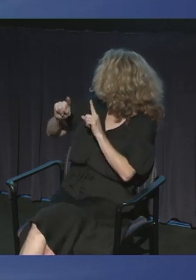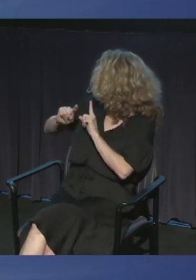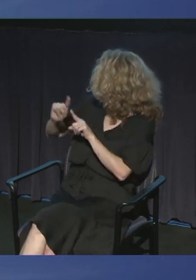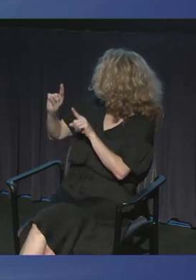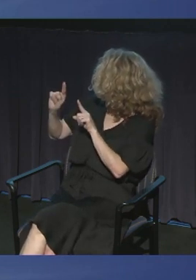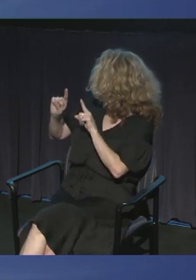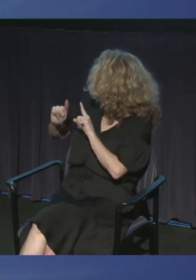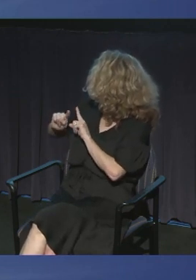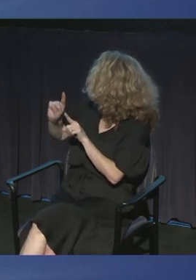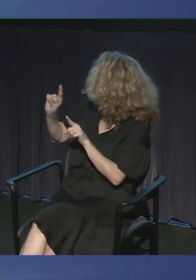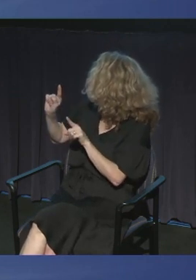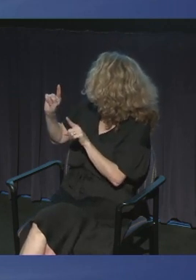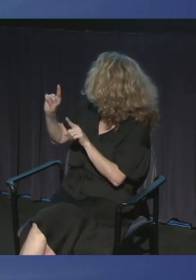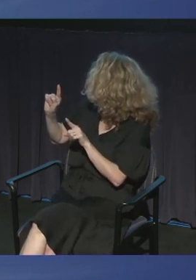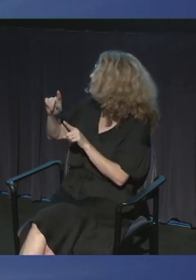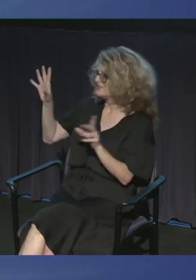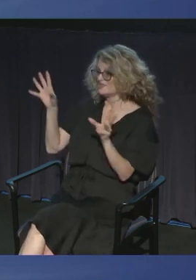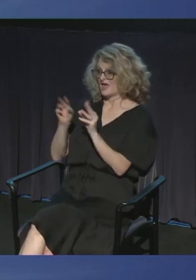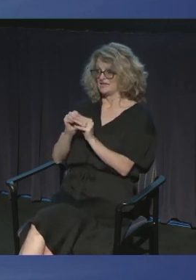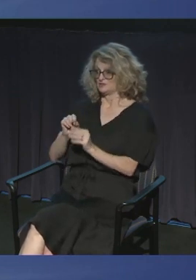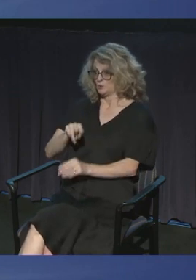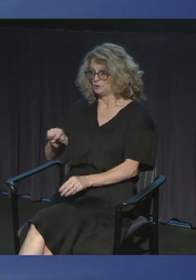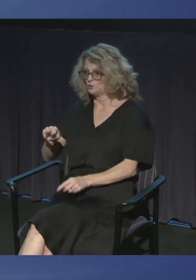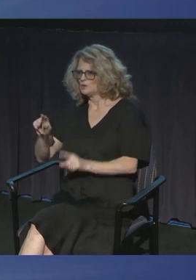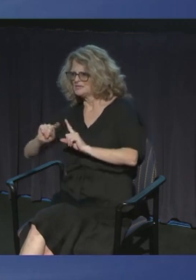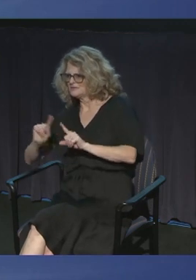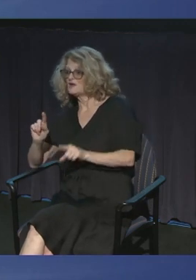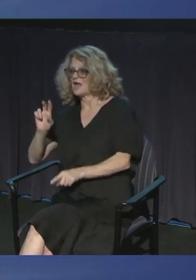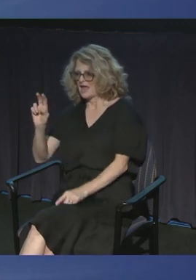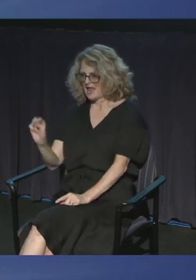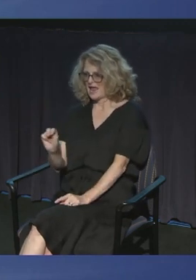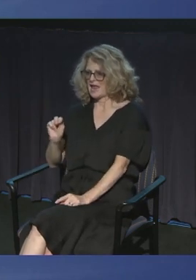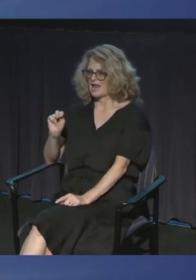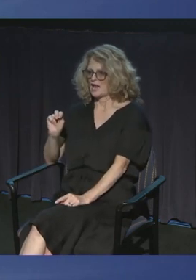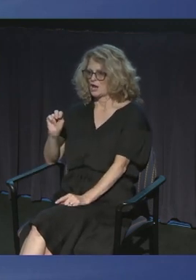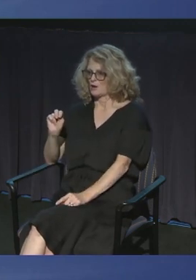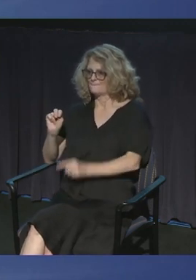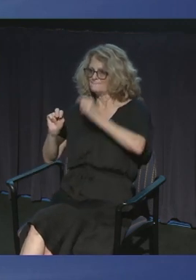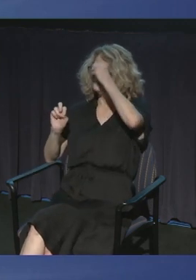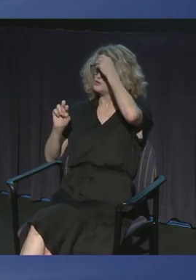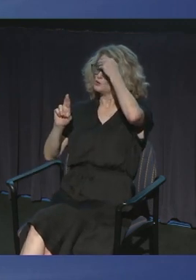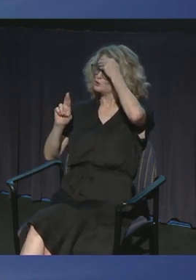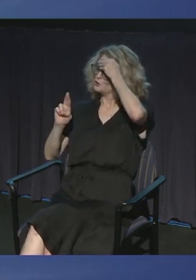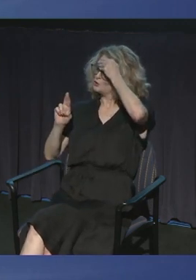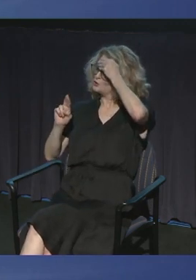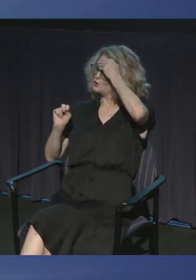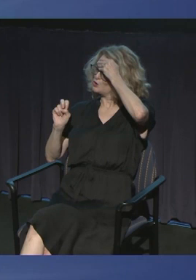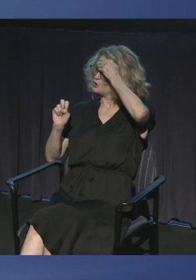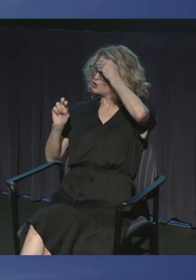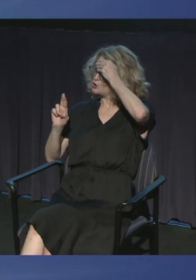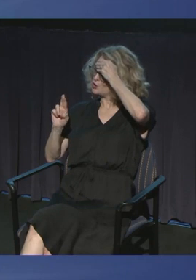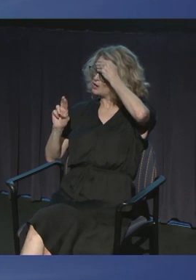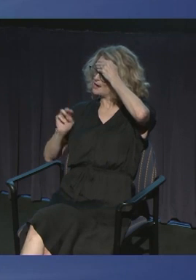TERMINI. THESE ARE THE 22 NLR PROTEINS AND SOME HAVE MANY OF